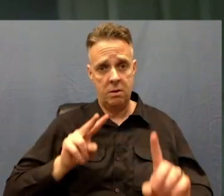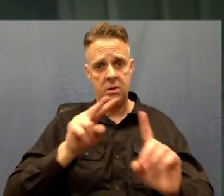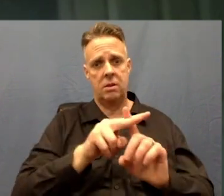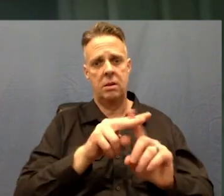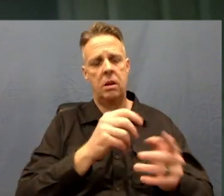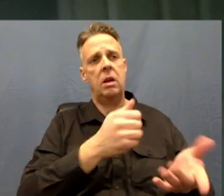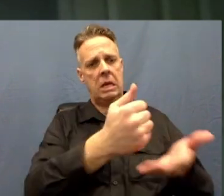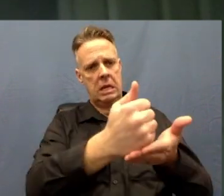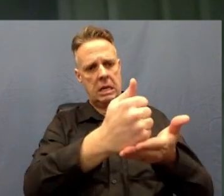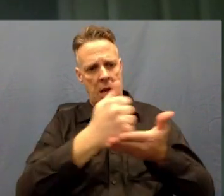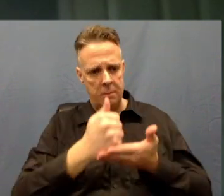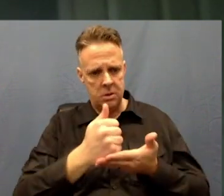CHANCE OF RELIEF, THE CHANCE TO BELIEVE IN A NEW BEGINNING.